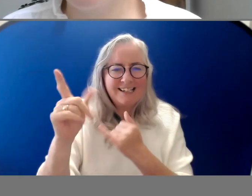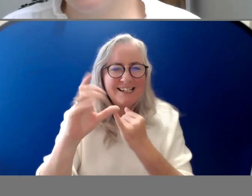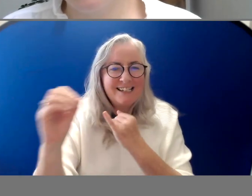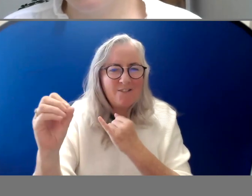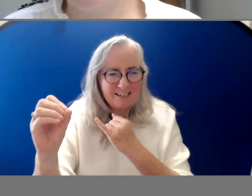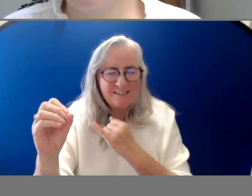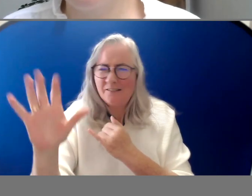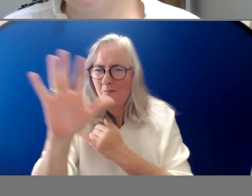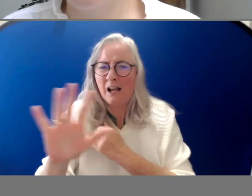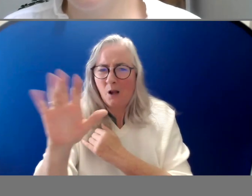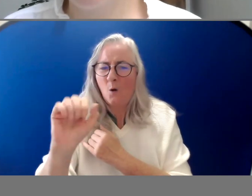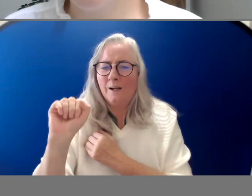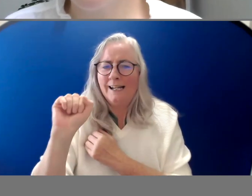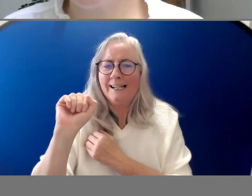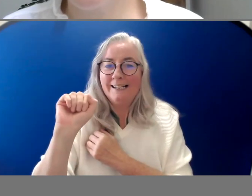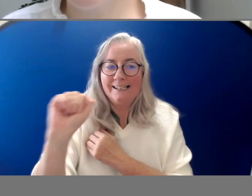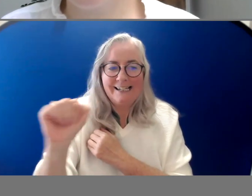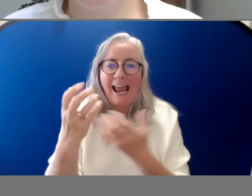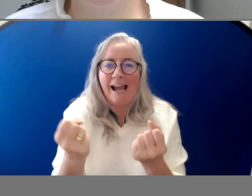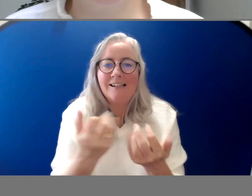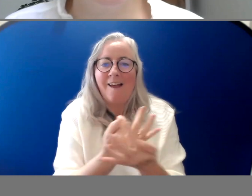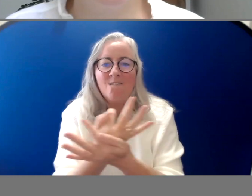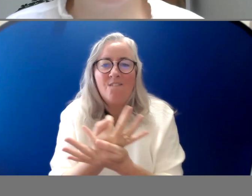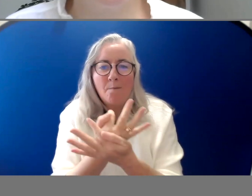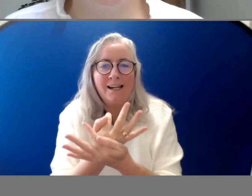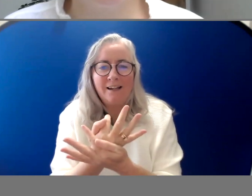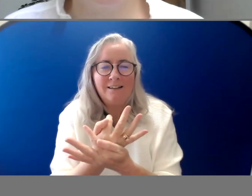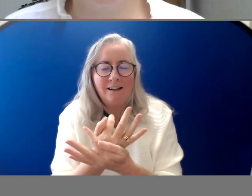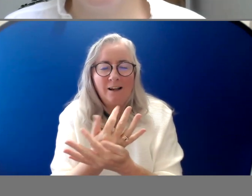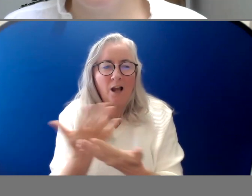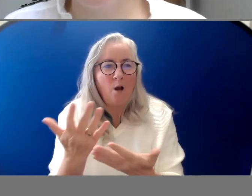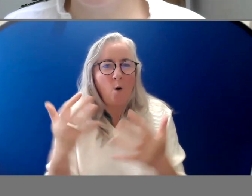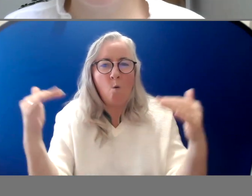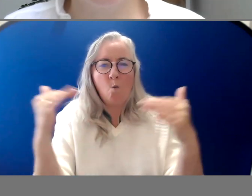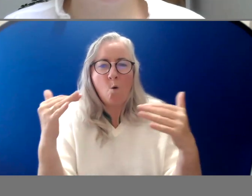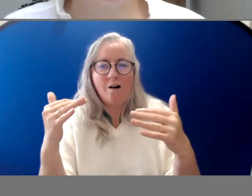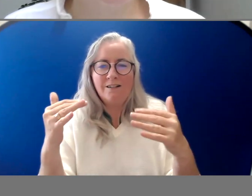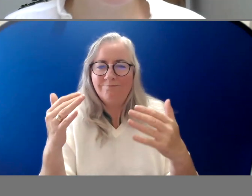his, he had family member who was a war veteran and a wheelchair user and when designing the public